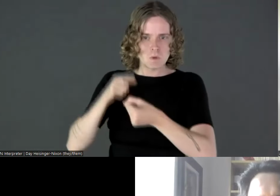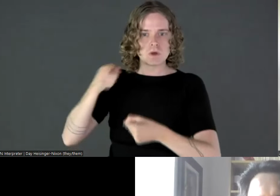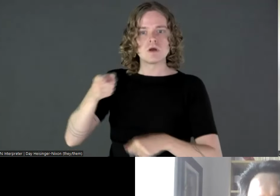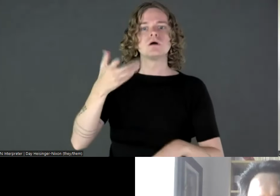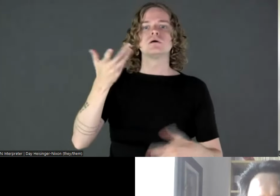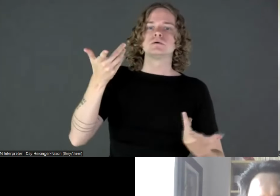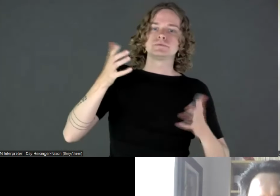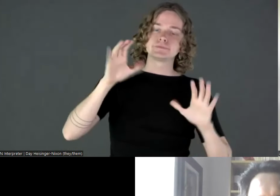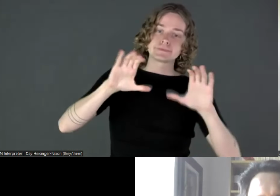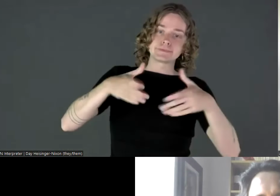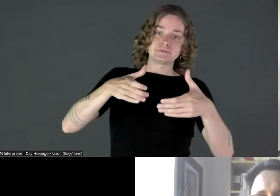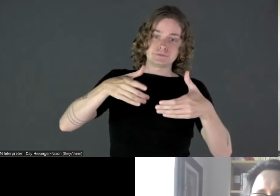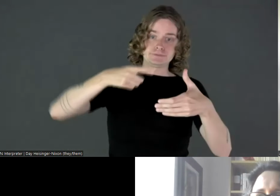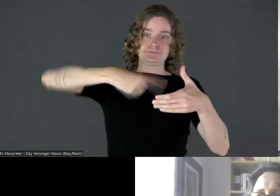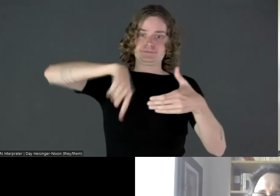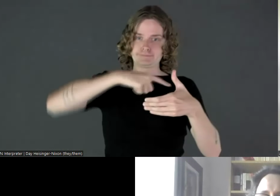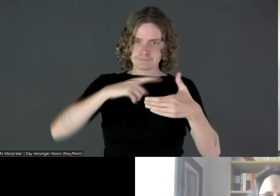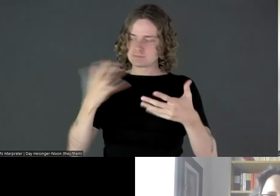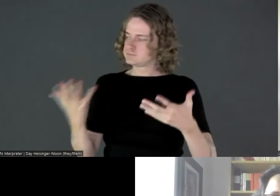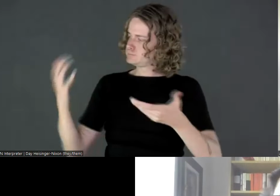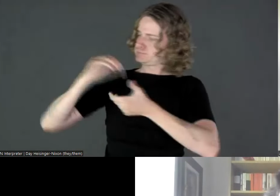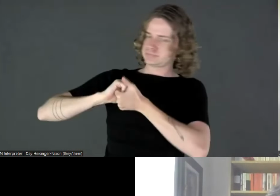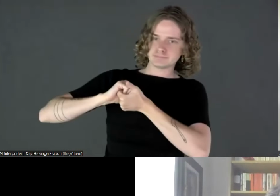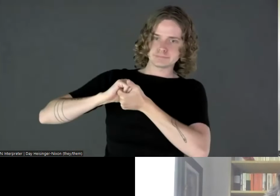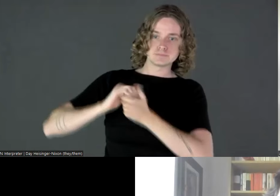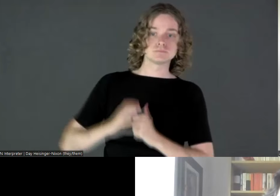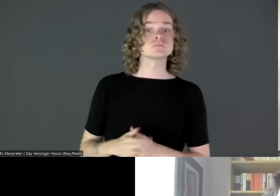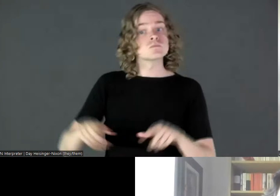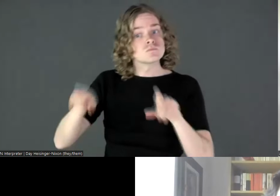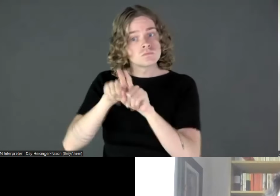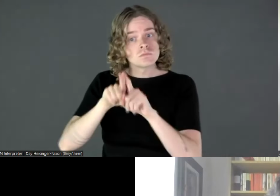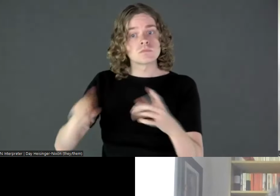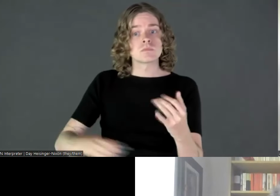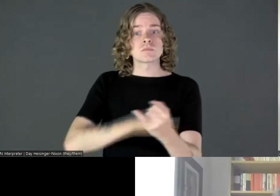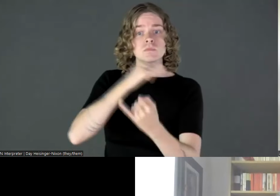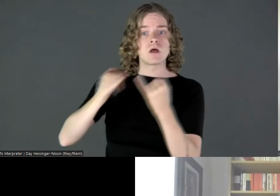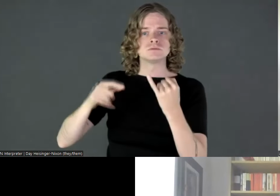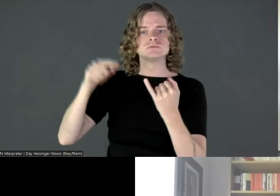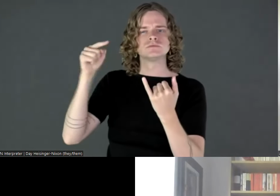Finally last one is when it comes to cost. A lot of education partners will say fine,